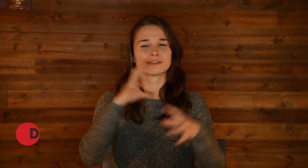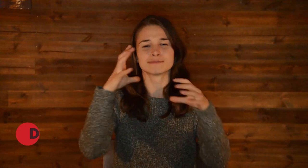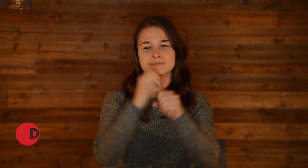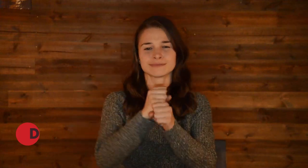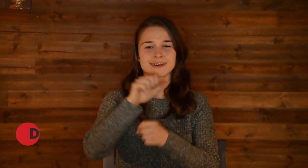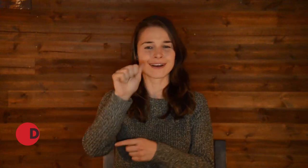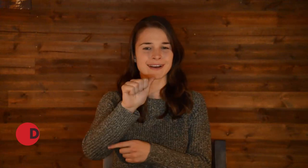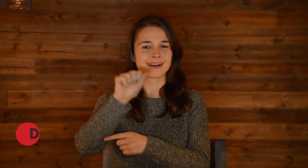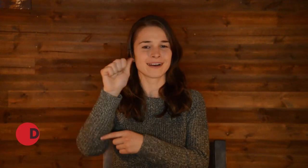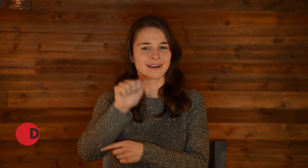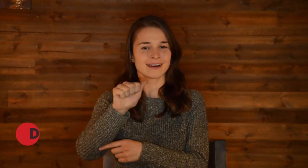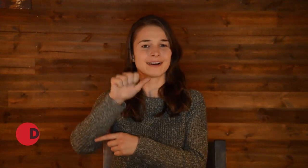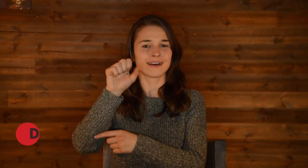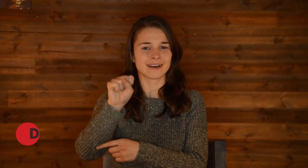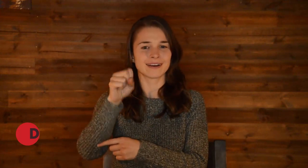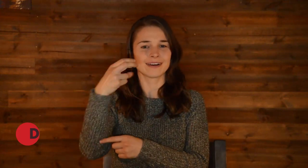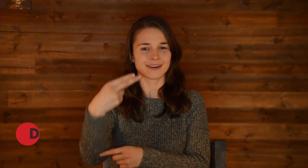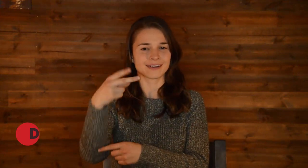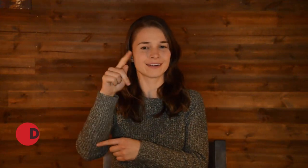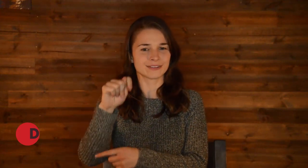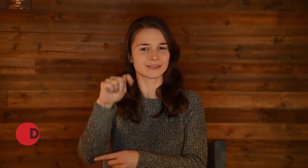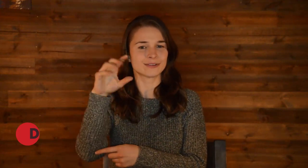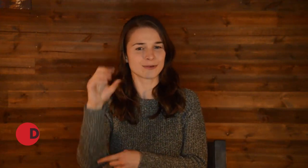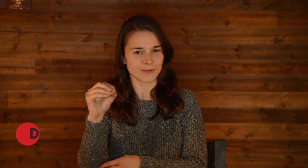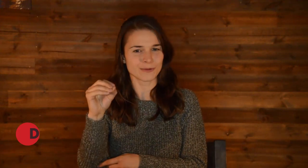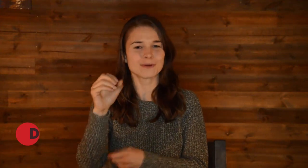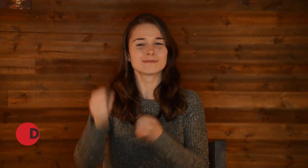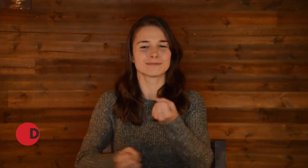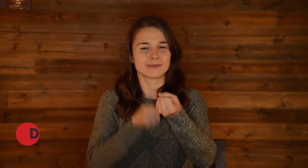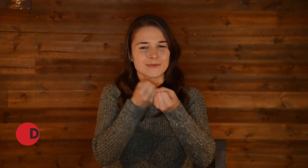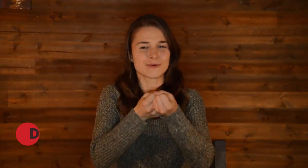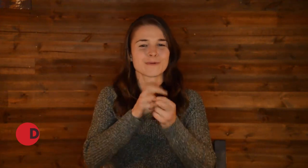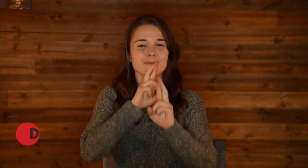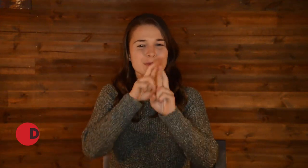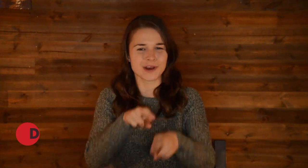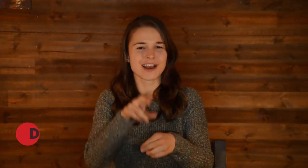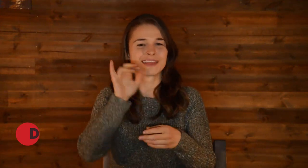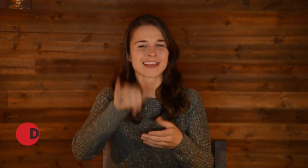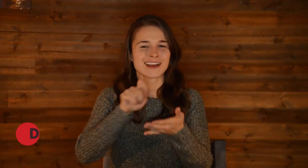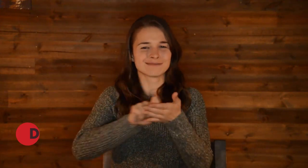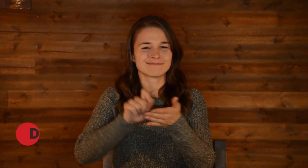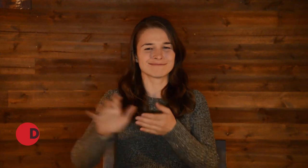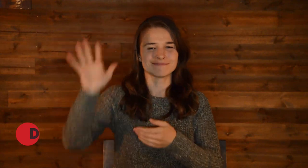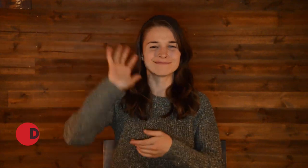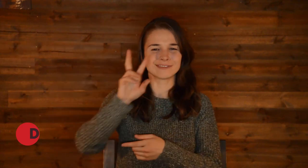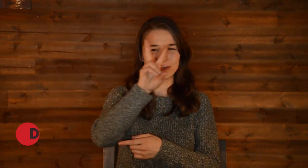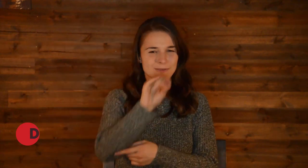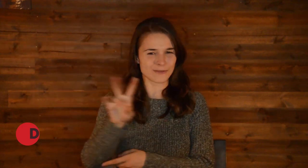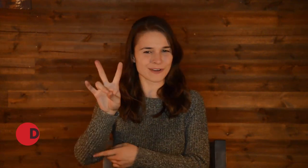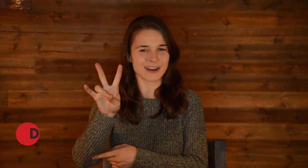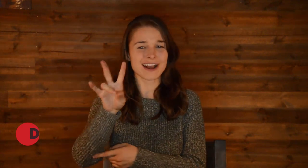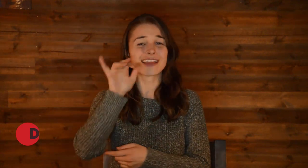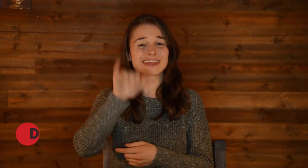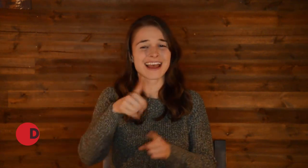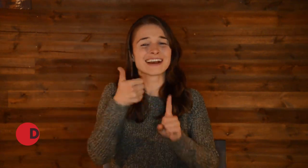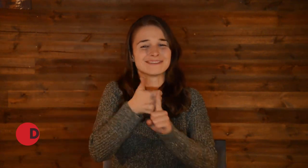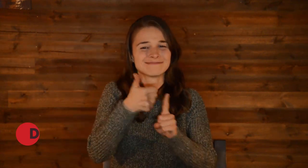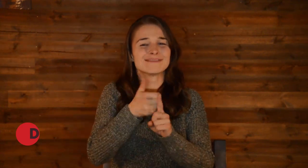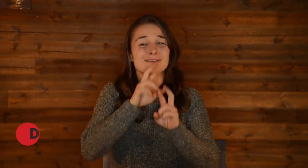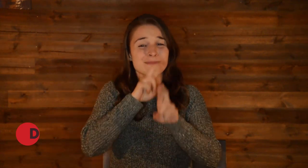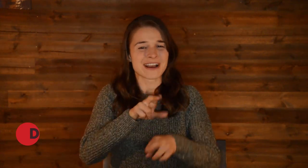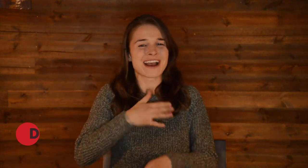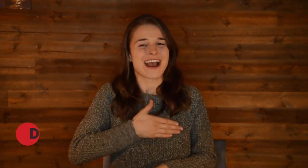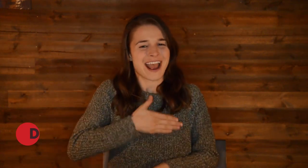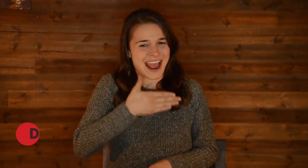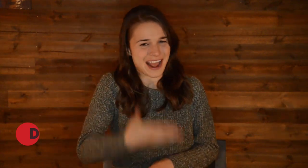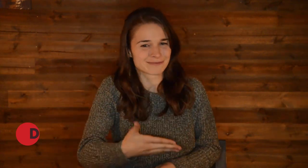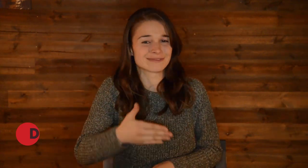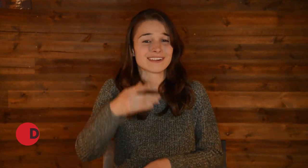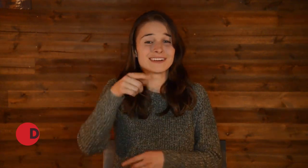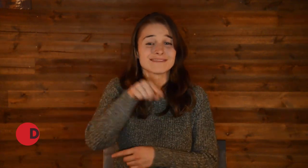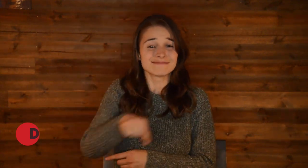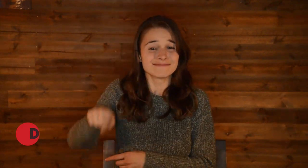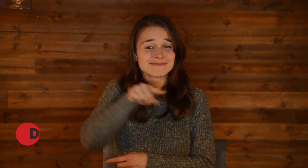Officials (AASHTO) sponsored a report in 2007 which admits "Those who are deaf